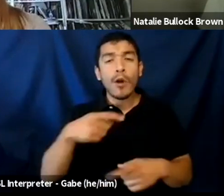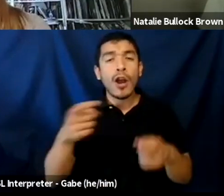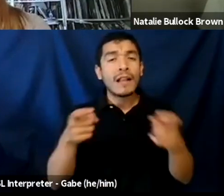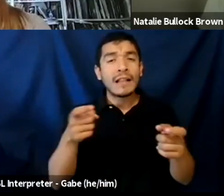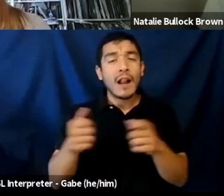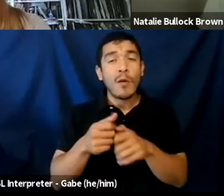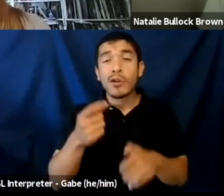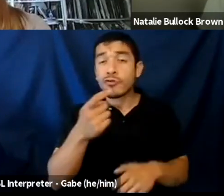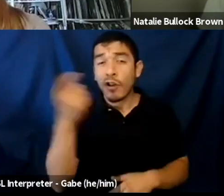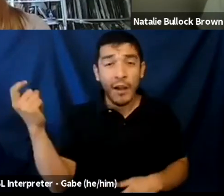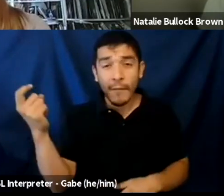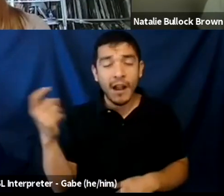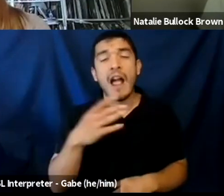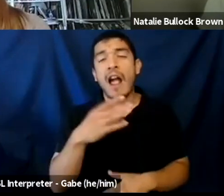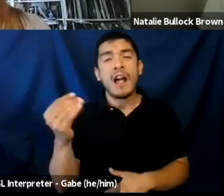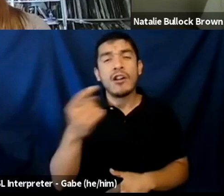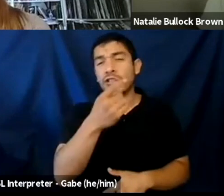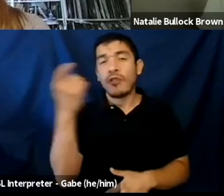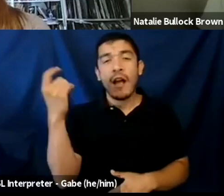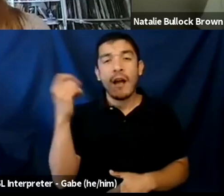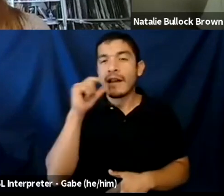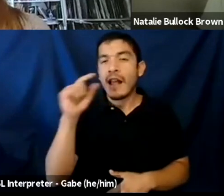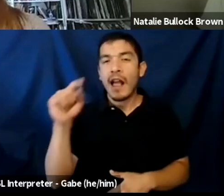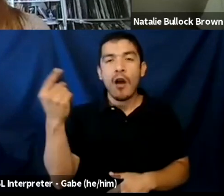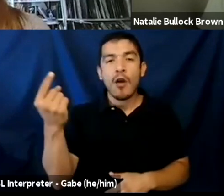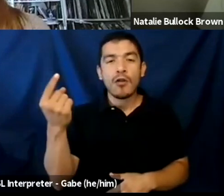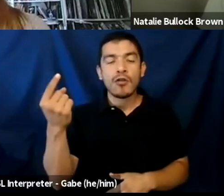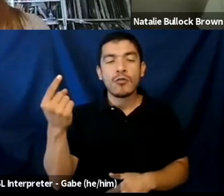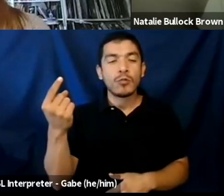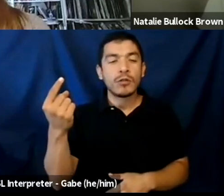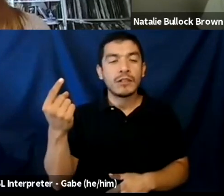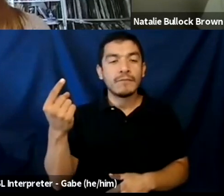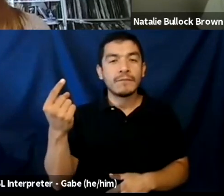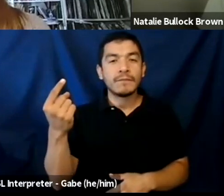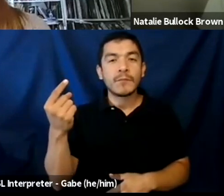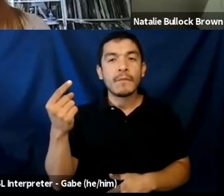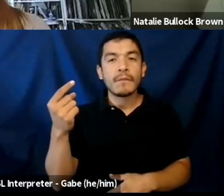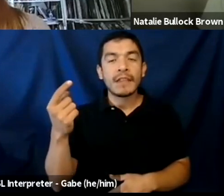And trauma is not just gender and gender informed violence.